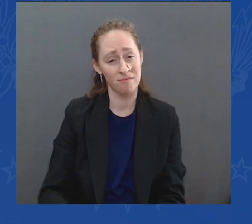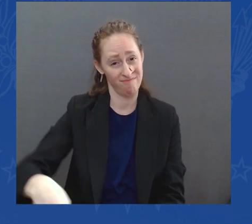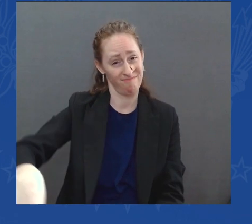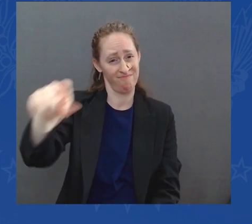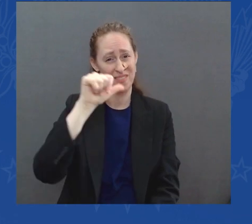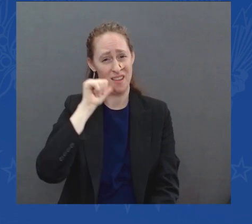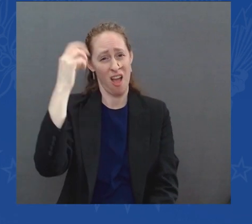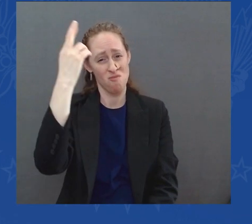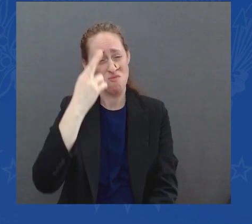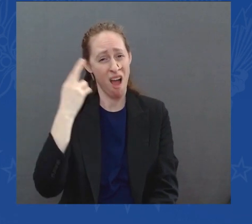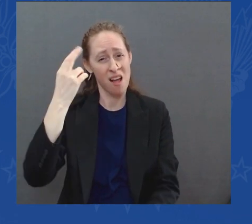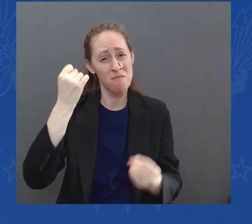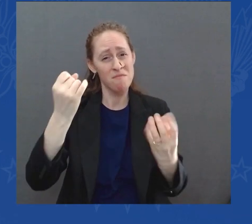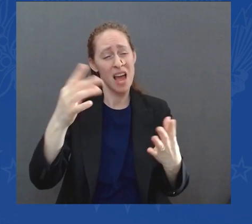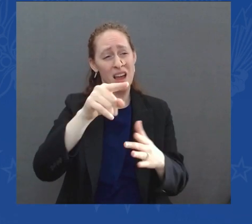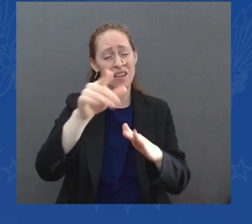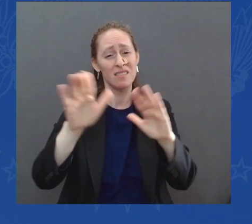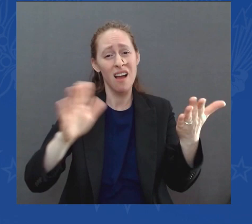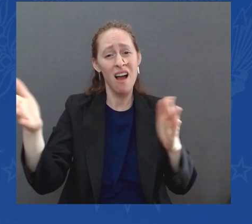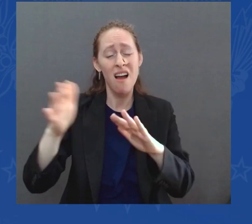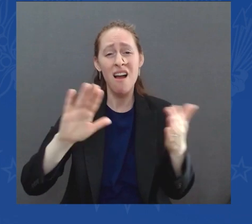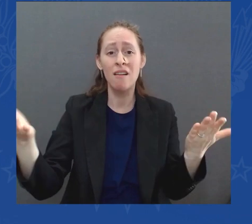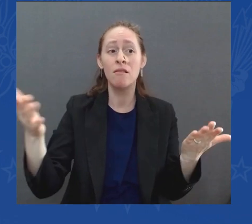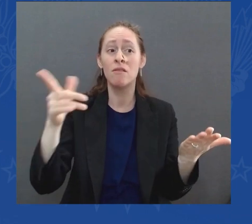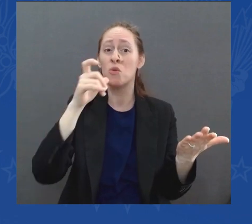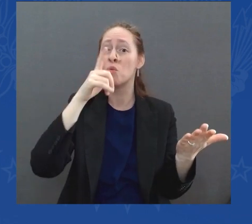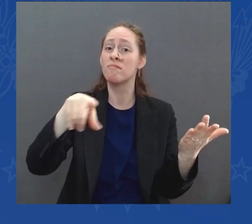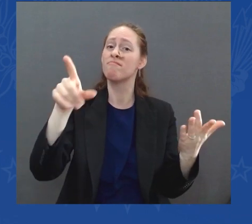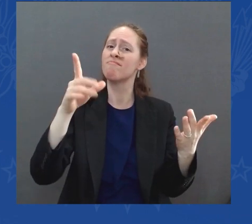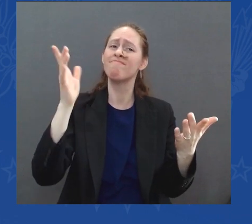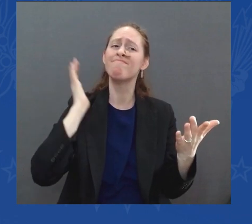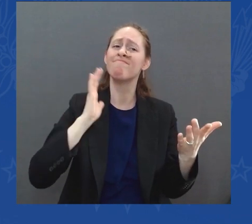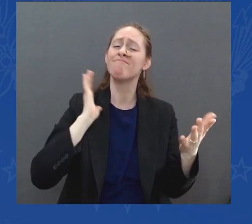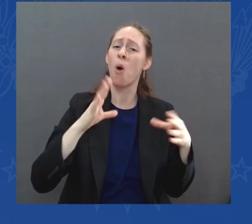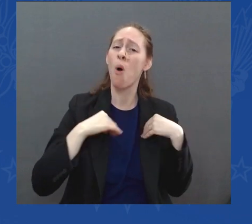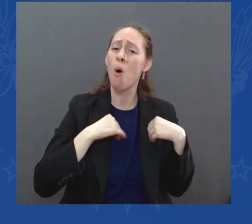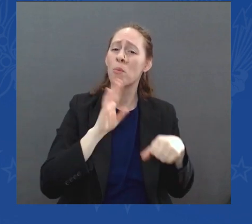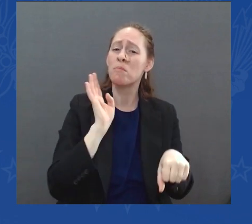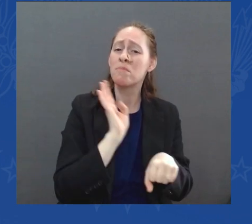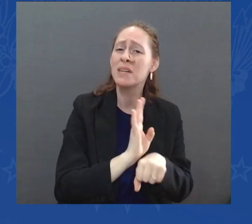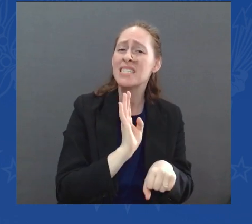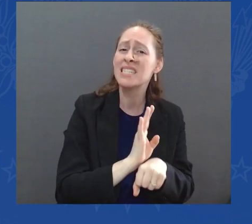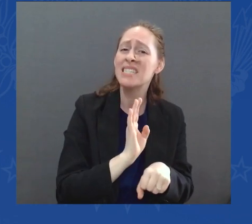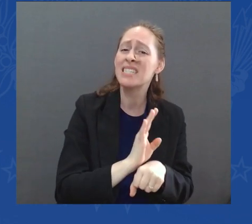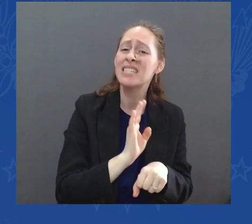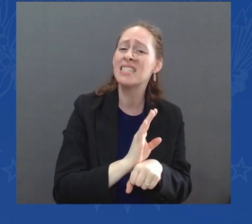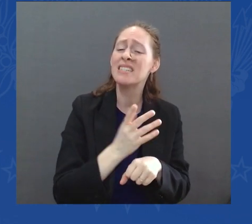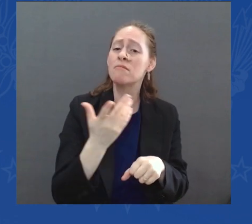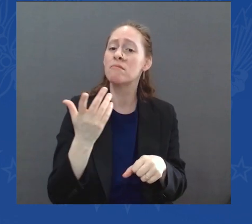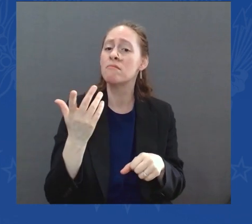creating economic opportunity in their community by which all would prosper and benefit.